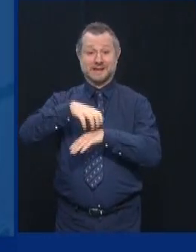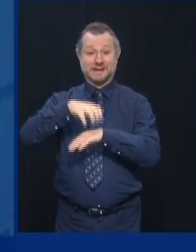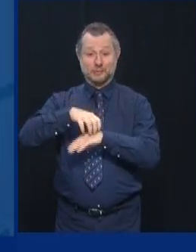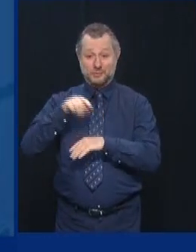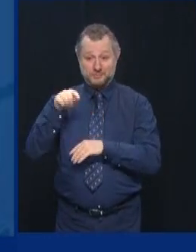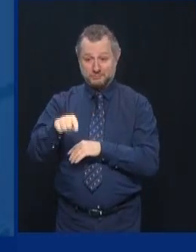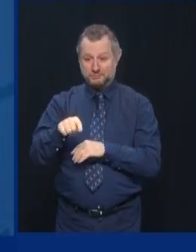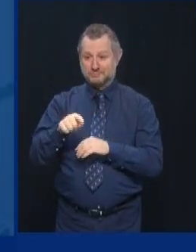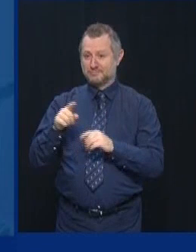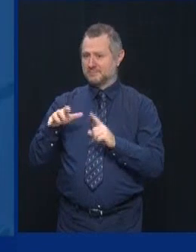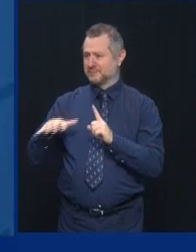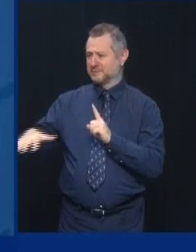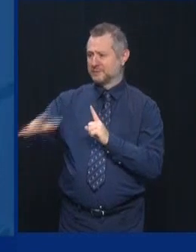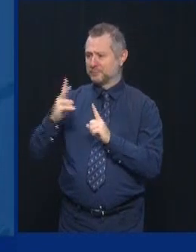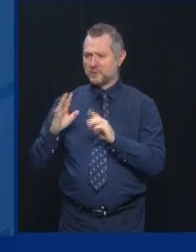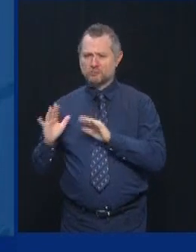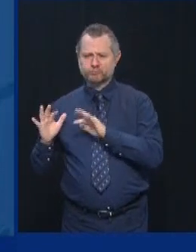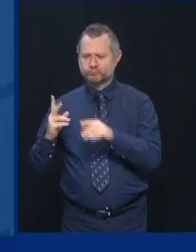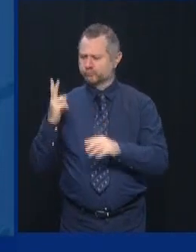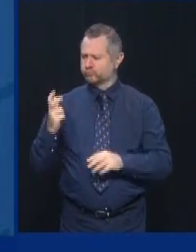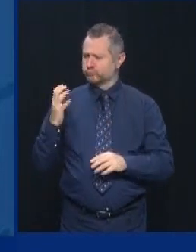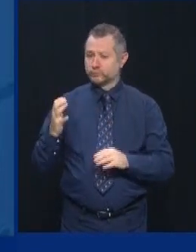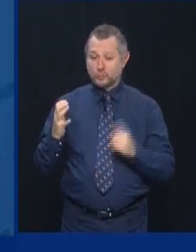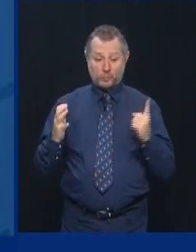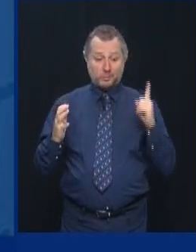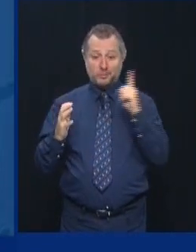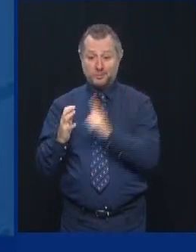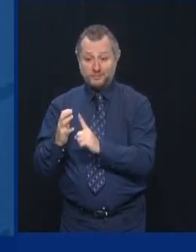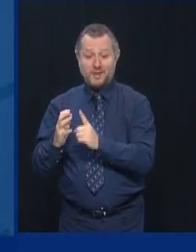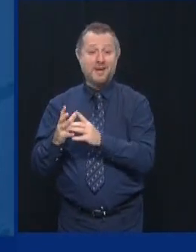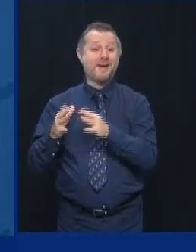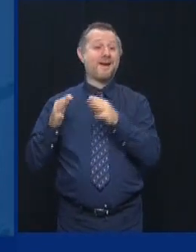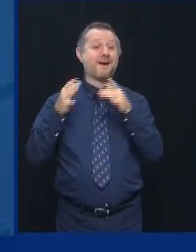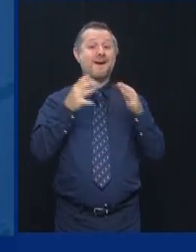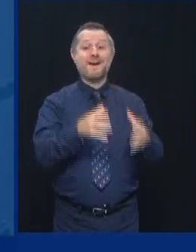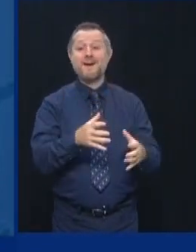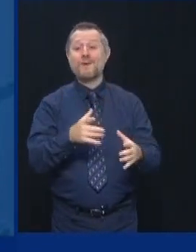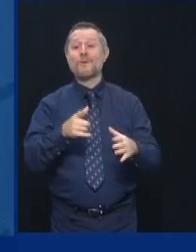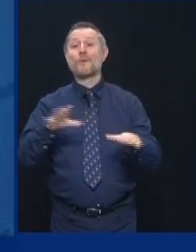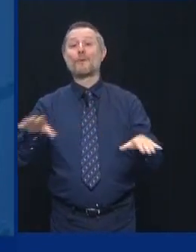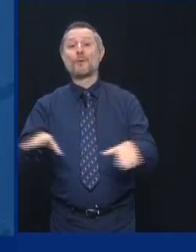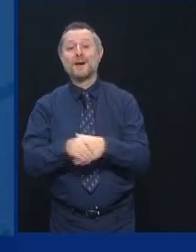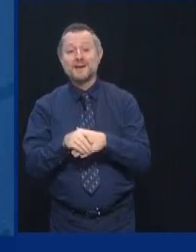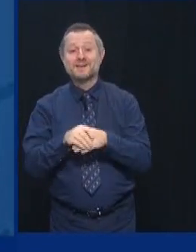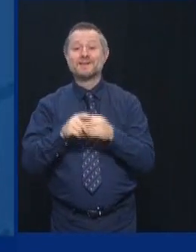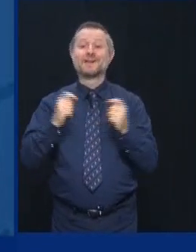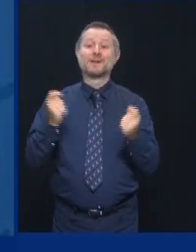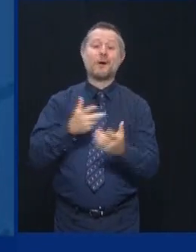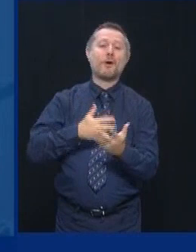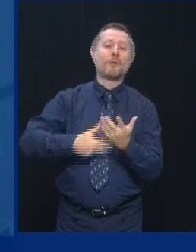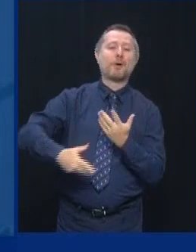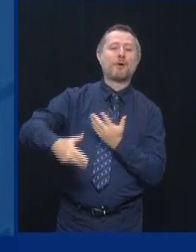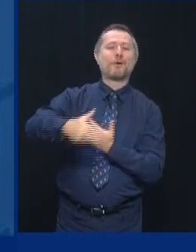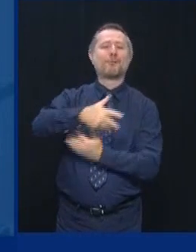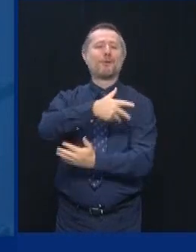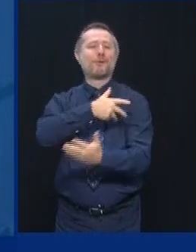NEW ROCHELLE, FIRST HOTSPOT WAS AN ORTHODOX JEWISH MAN WHO WENT TO A TEMPLE. HUNDREDS OF PEOPLE.